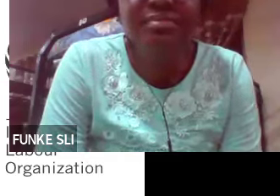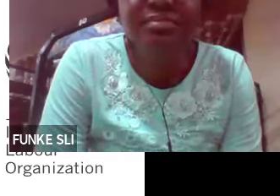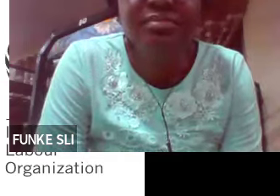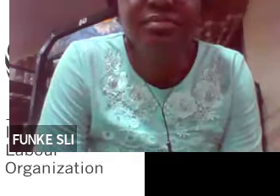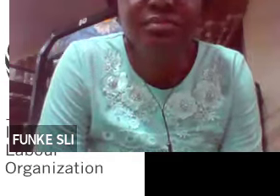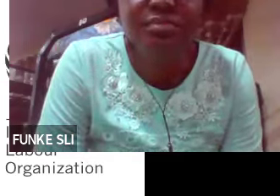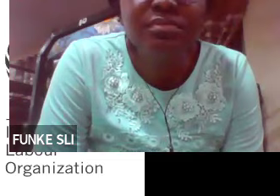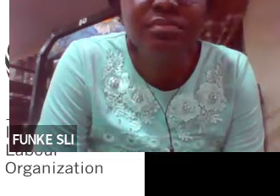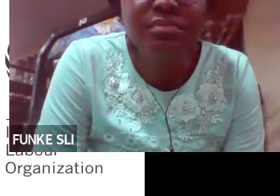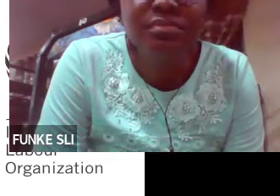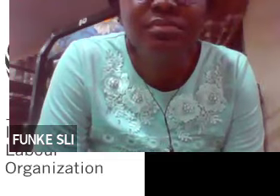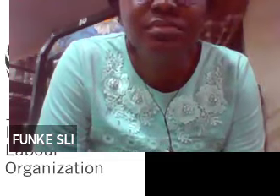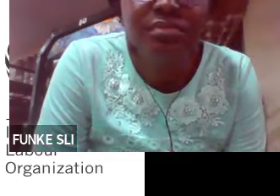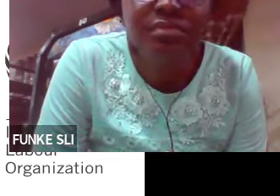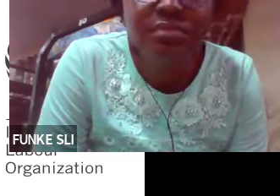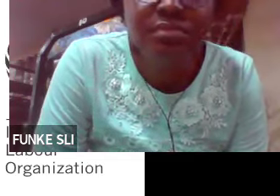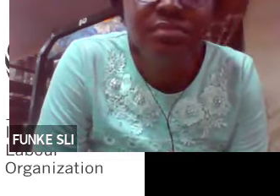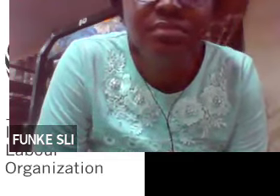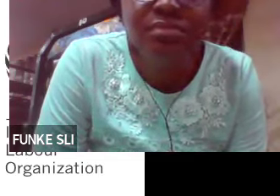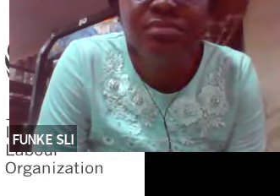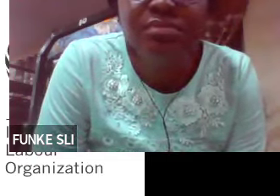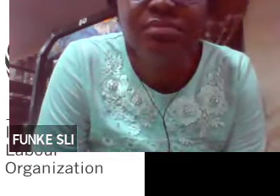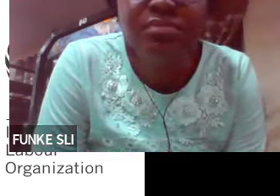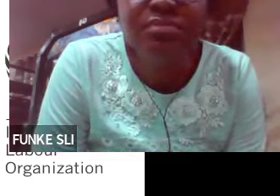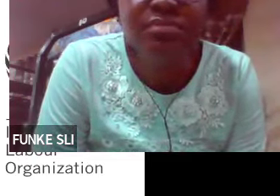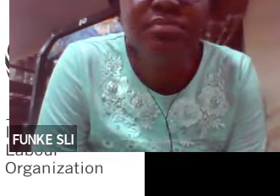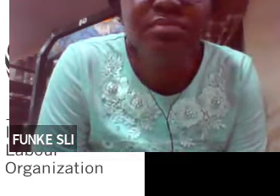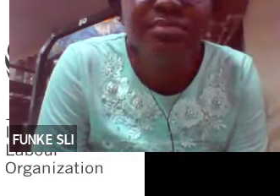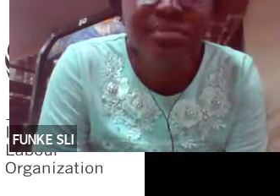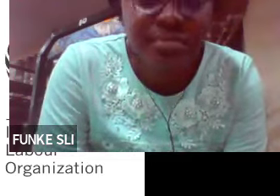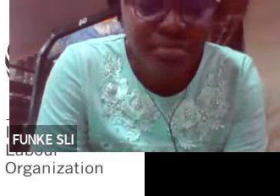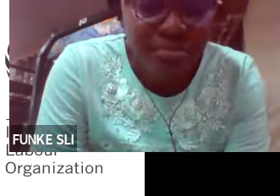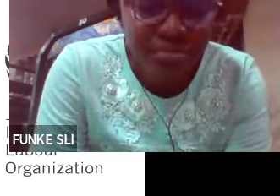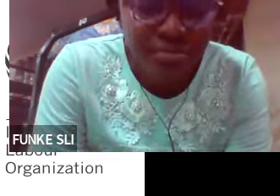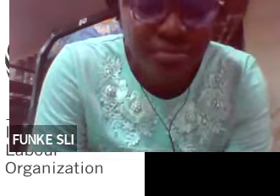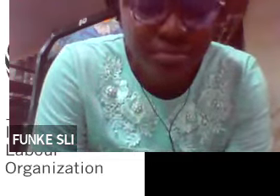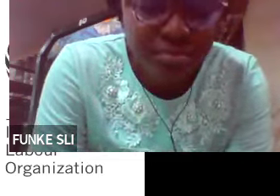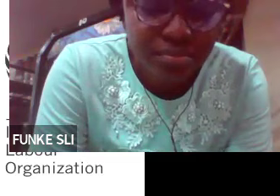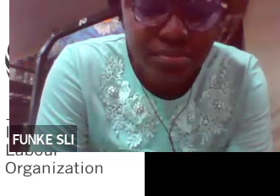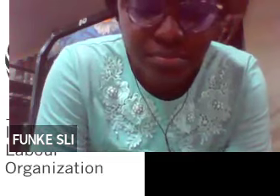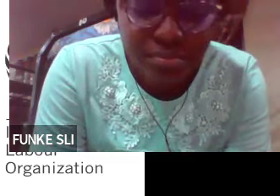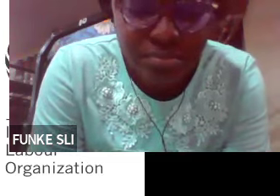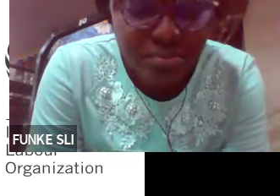Queen Christopher: I I kind of do a kind of research. And I and I and I discovered that Ted